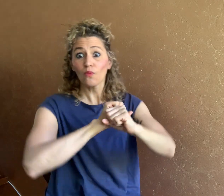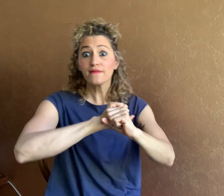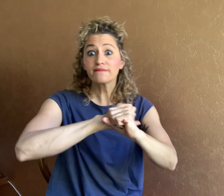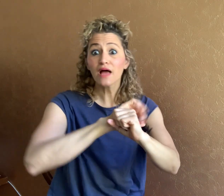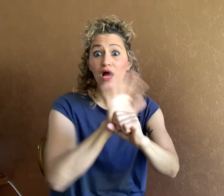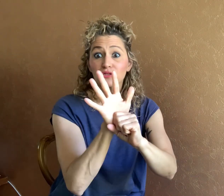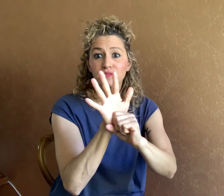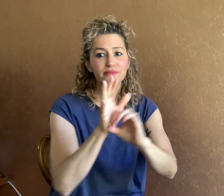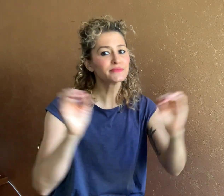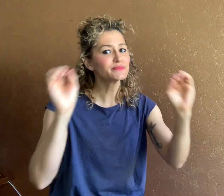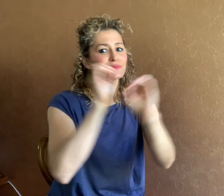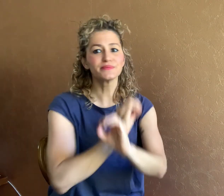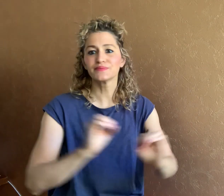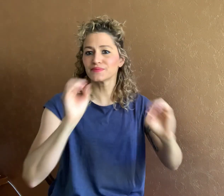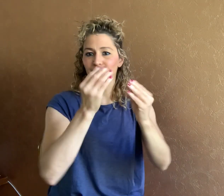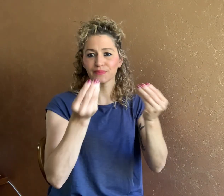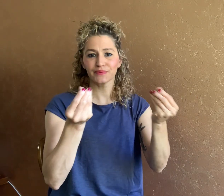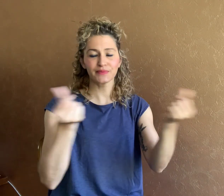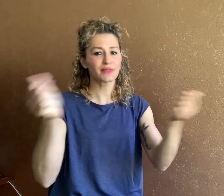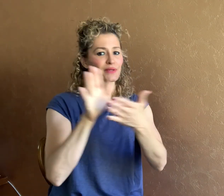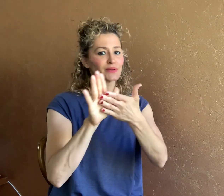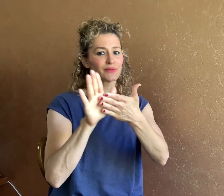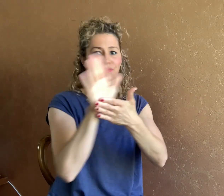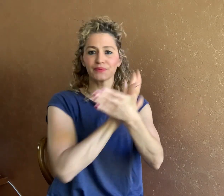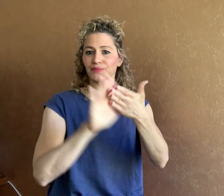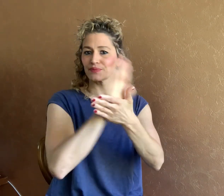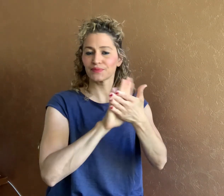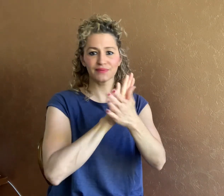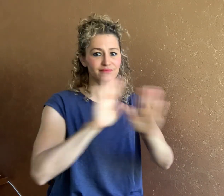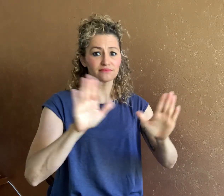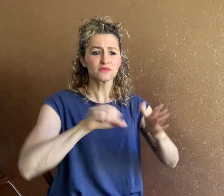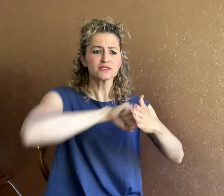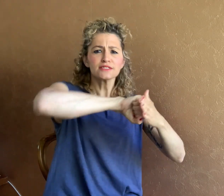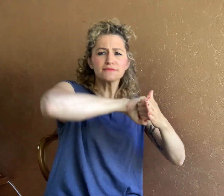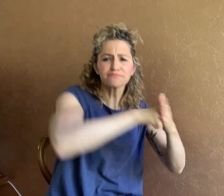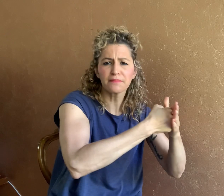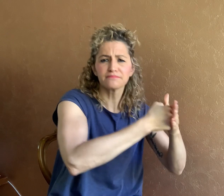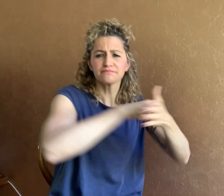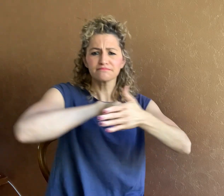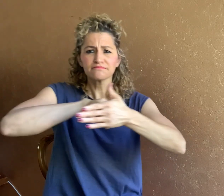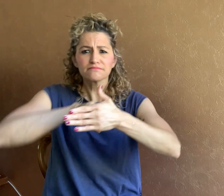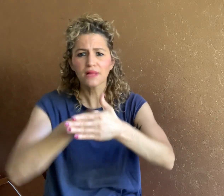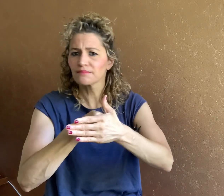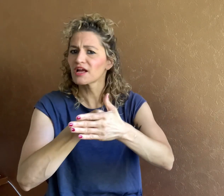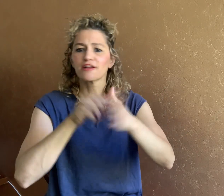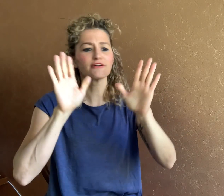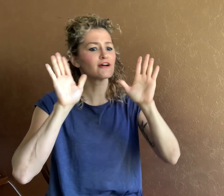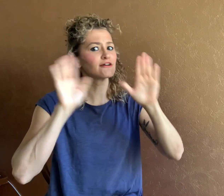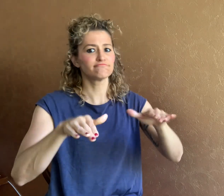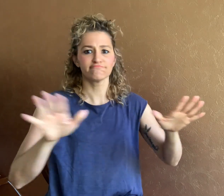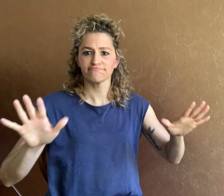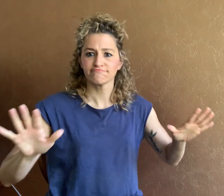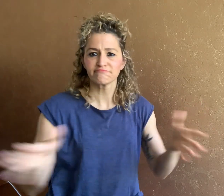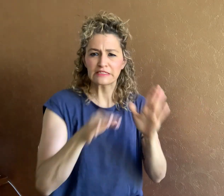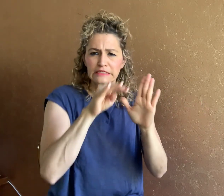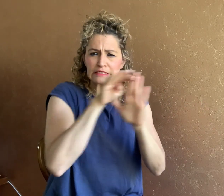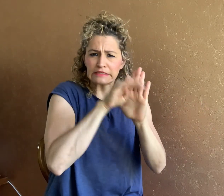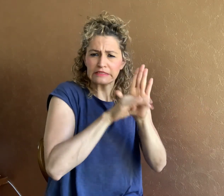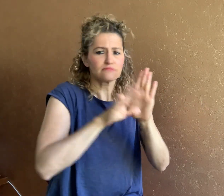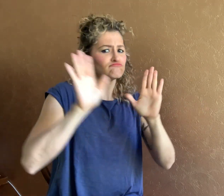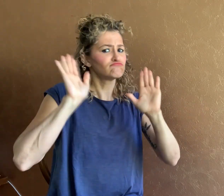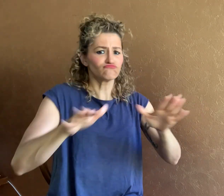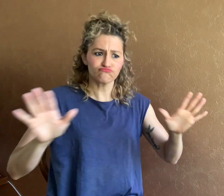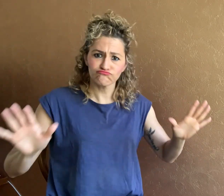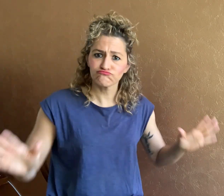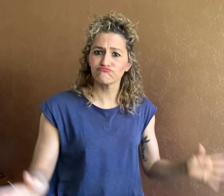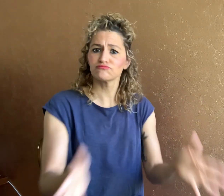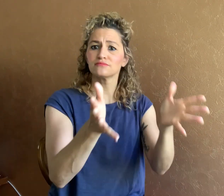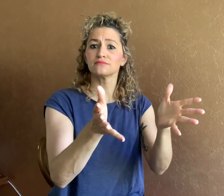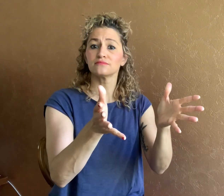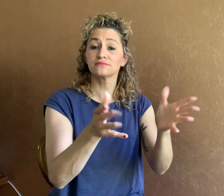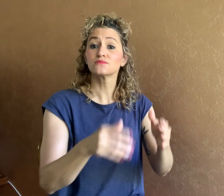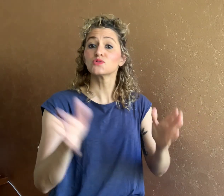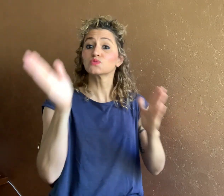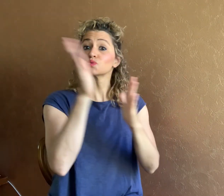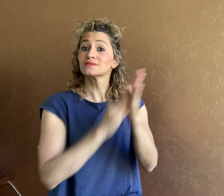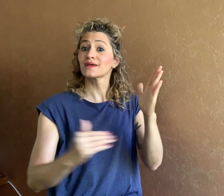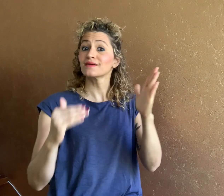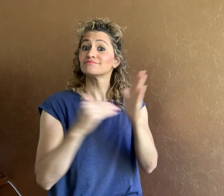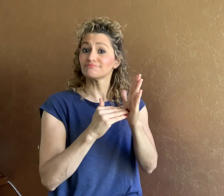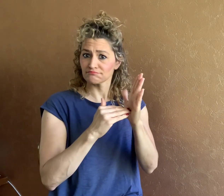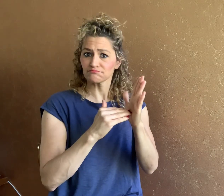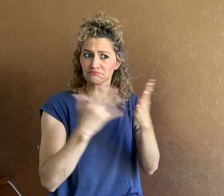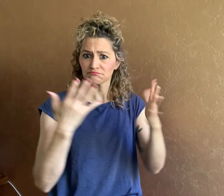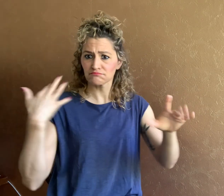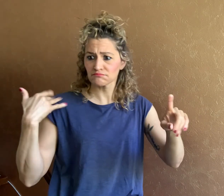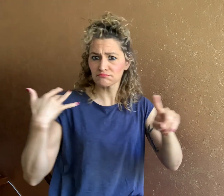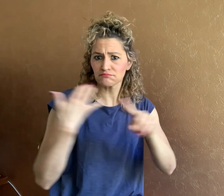a COVID free nation and lifted all restrictions. New Zealand has reported